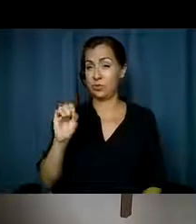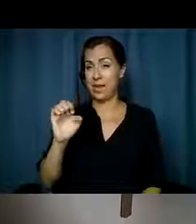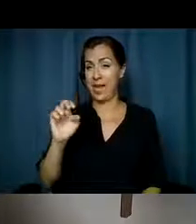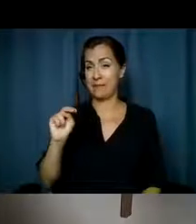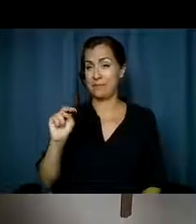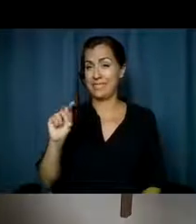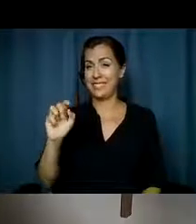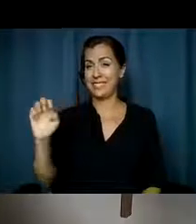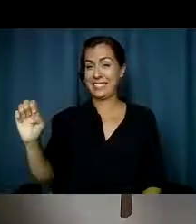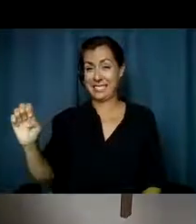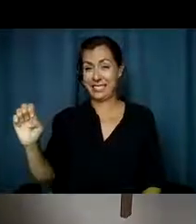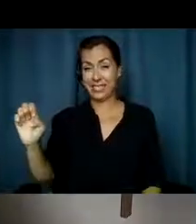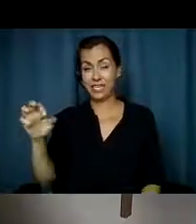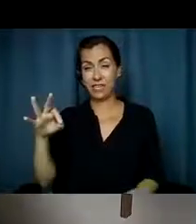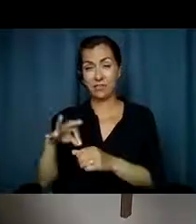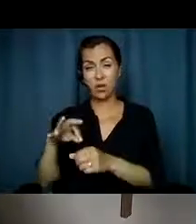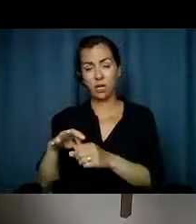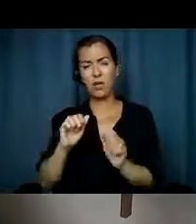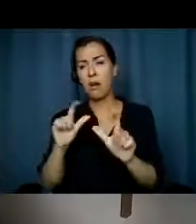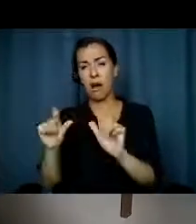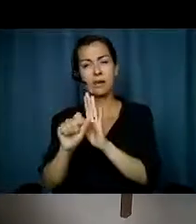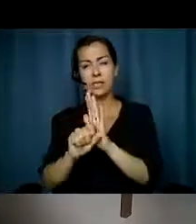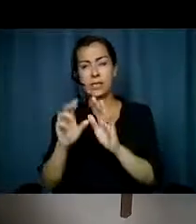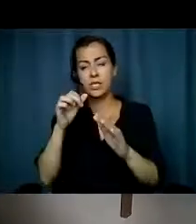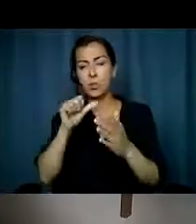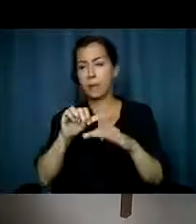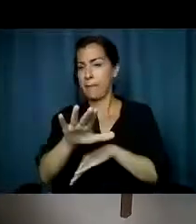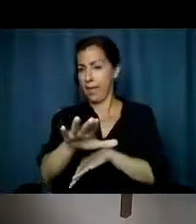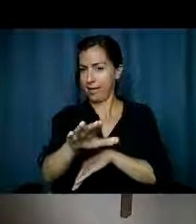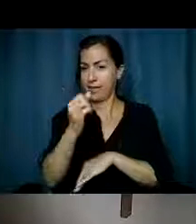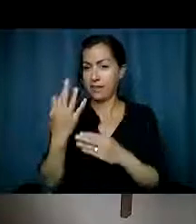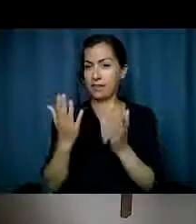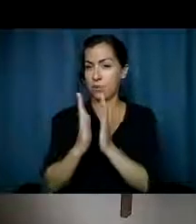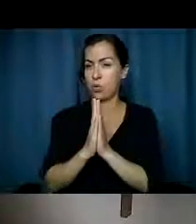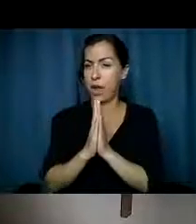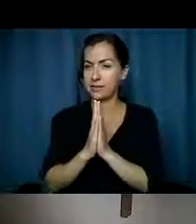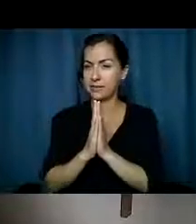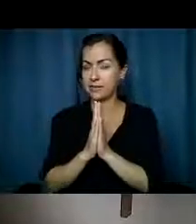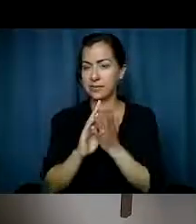So in the next 30 years, and maybe much sooner, we'll probably see a